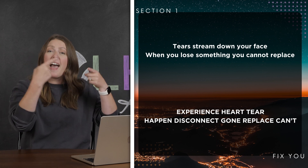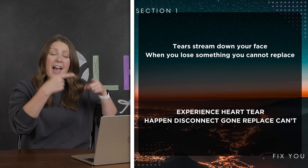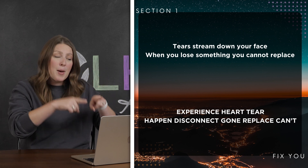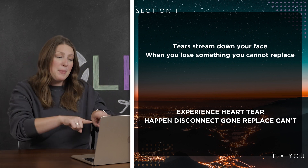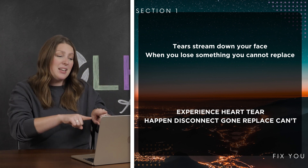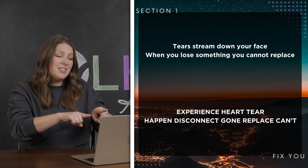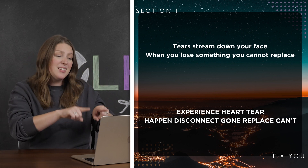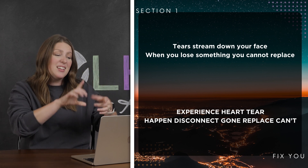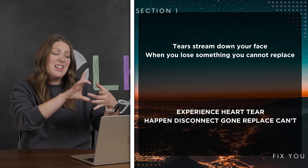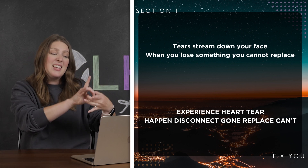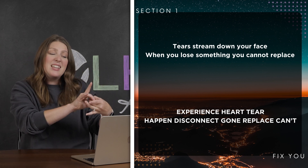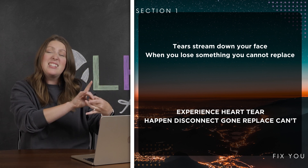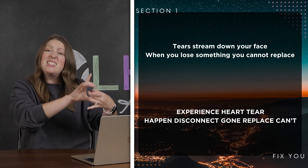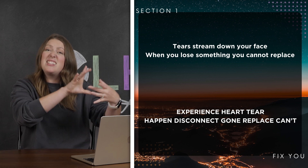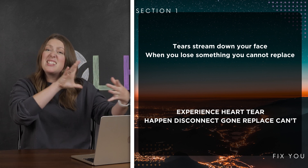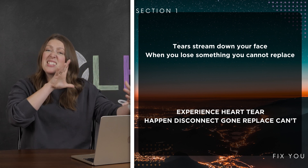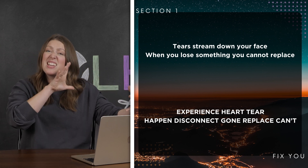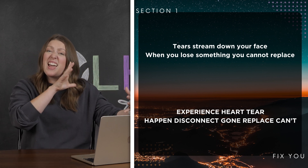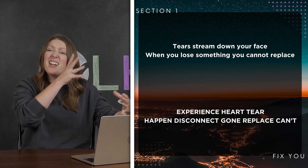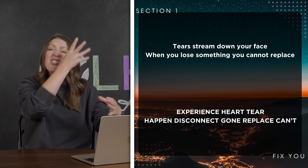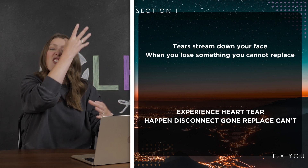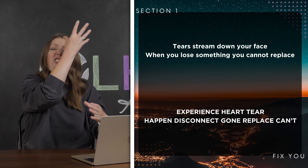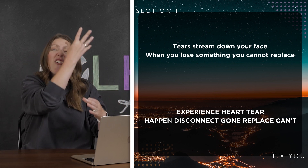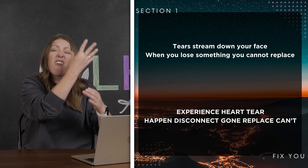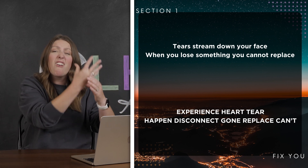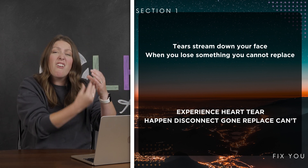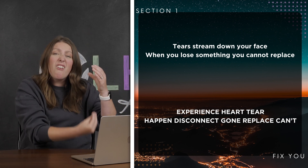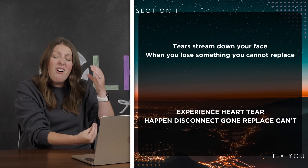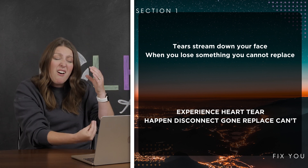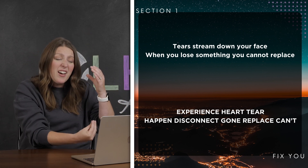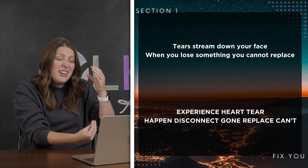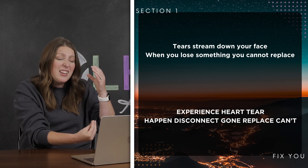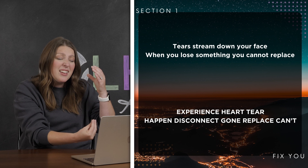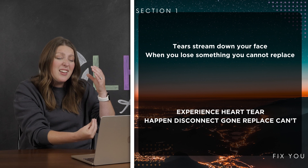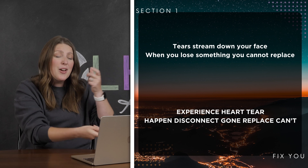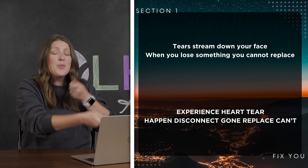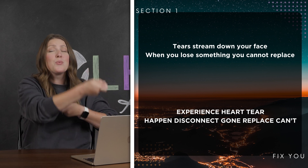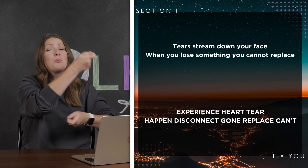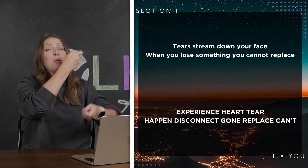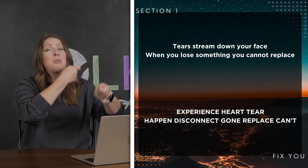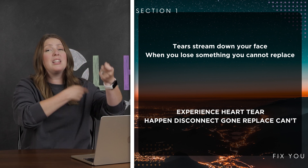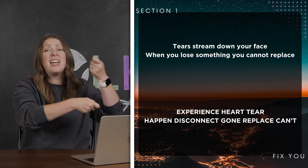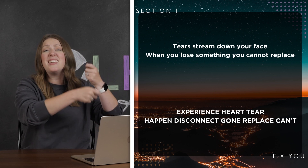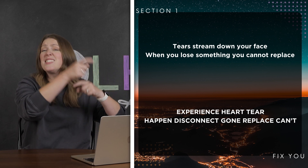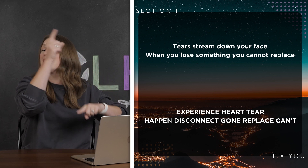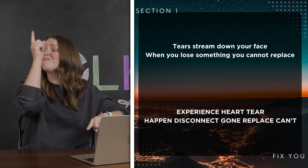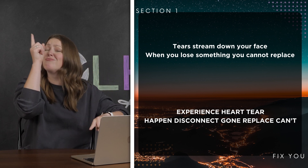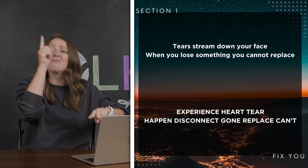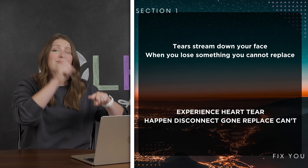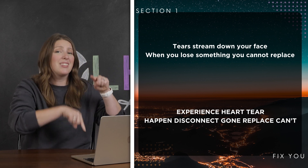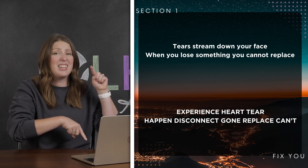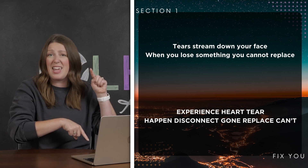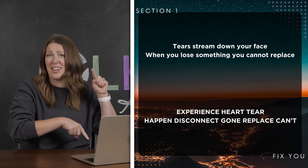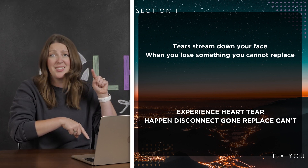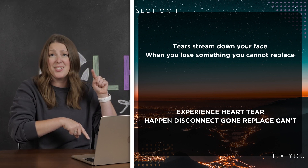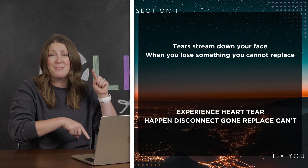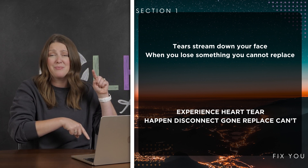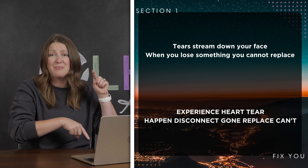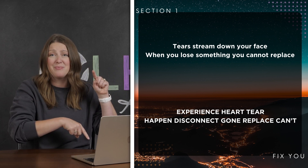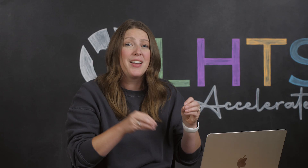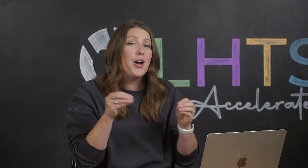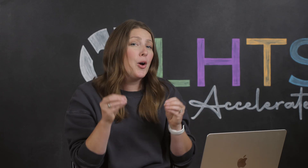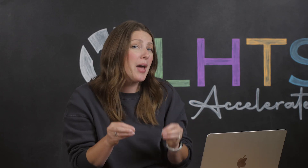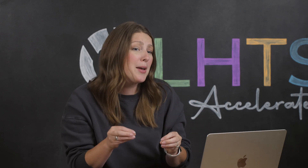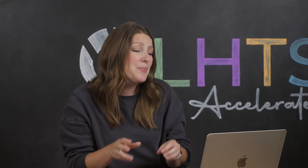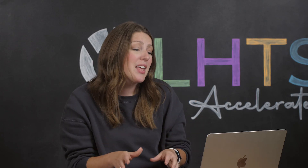HAPPEN DISCONNECT GONE REPLACE CAN’T